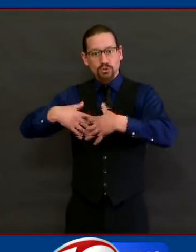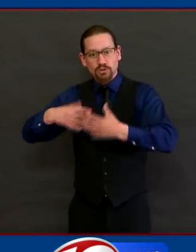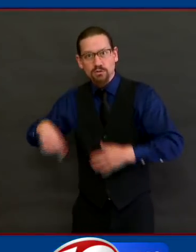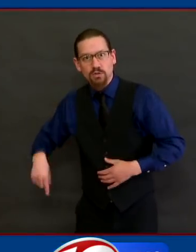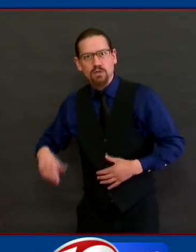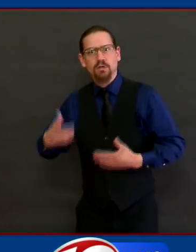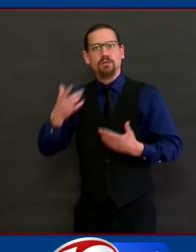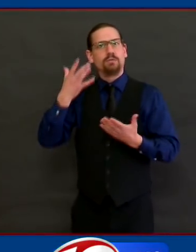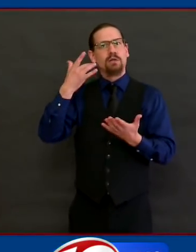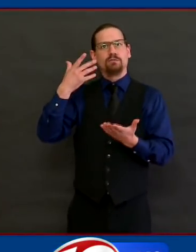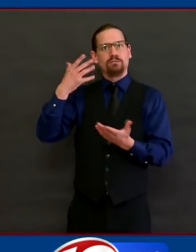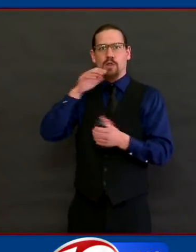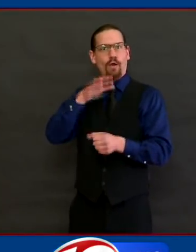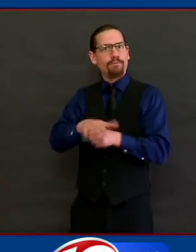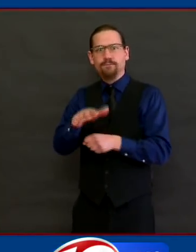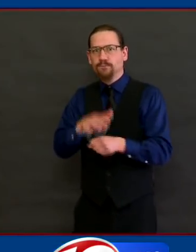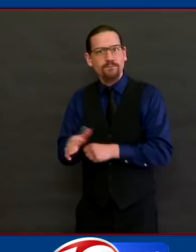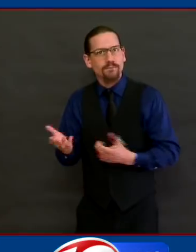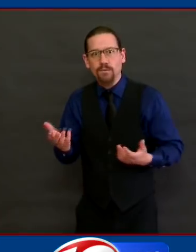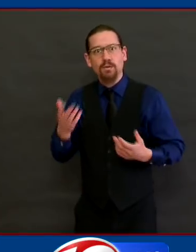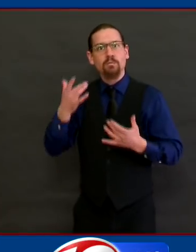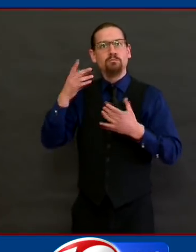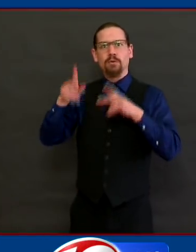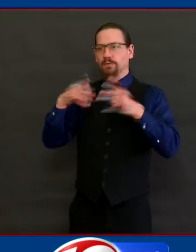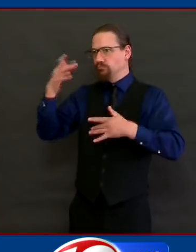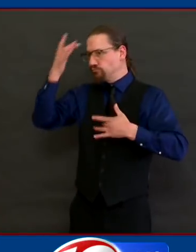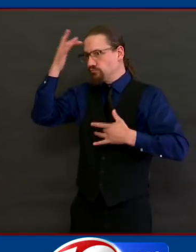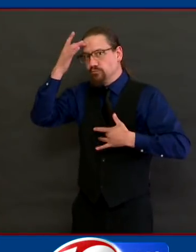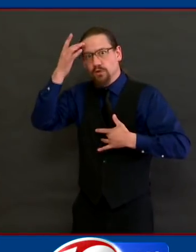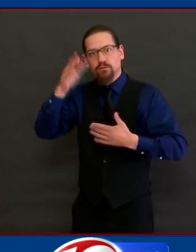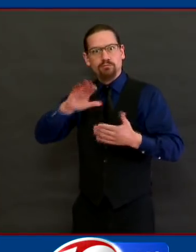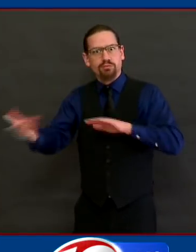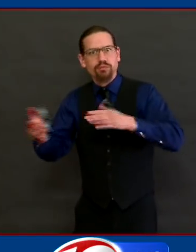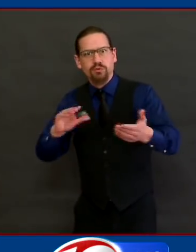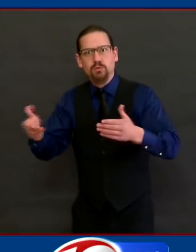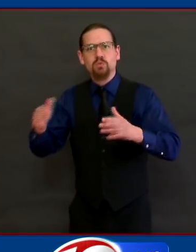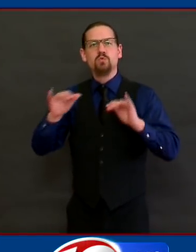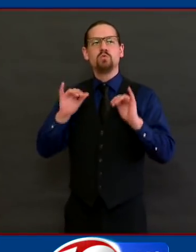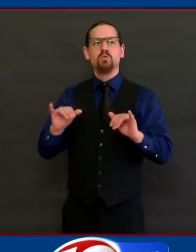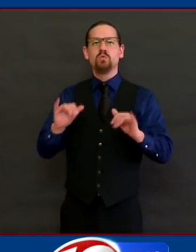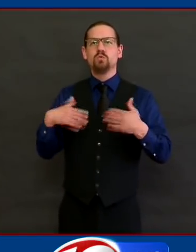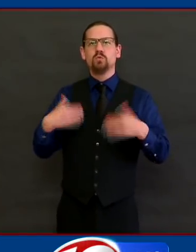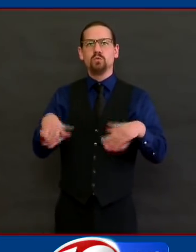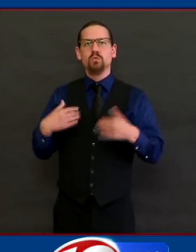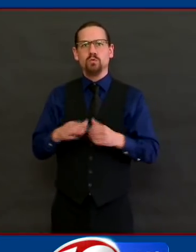ARE ACTUALLY VERY, VERY SMALL. I HAVE BEEN RELUCTANT TO SHARE